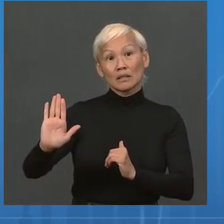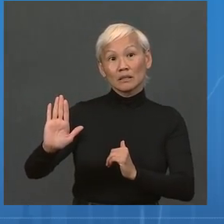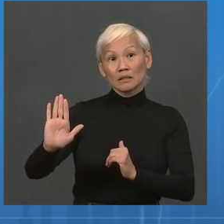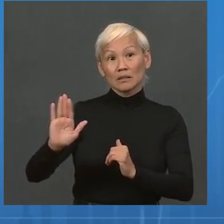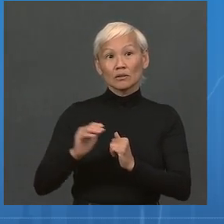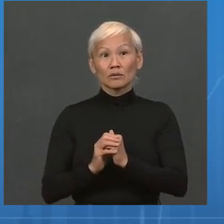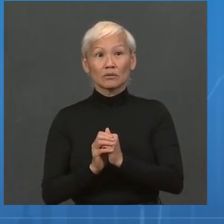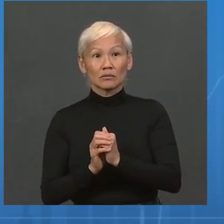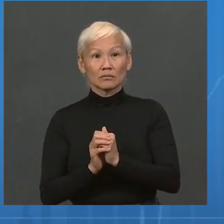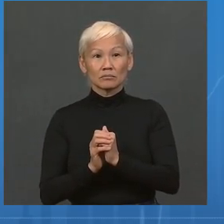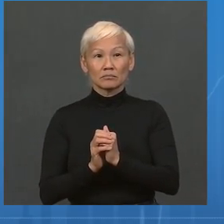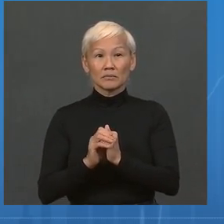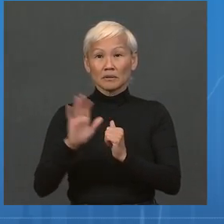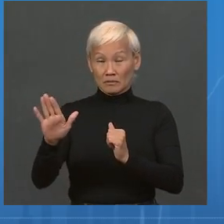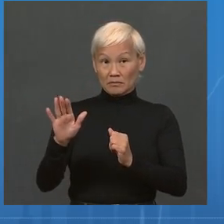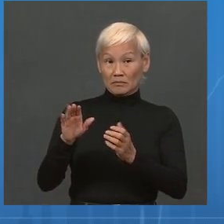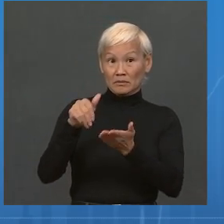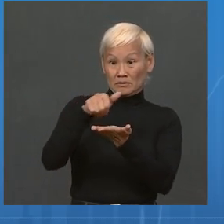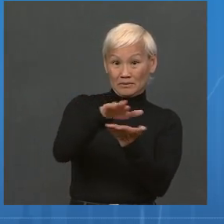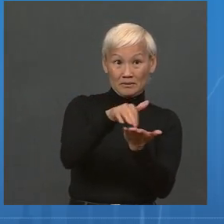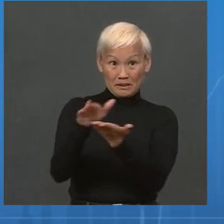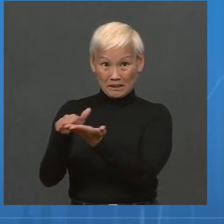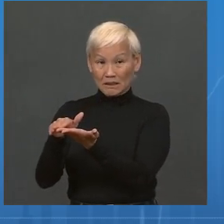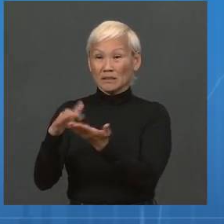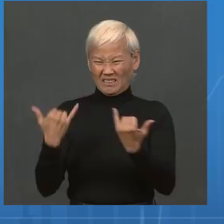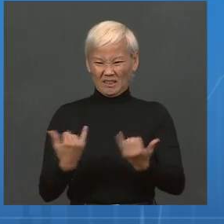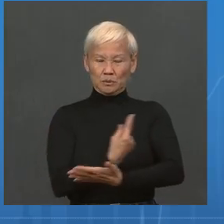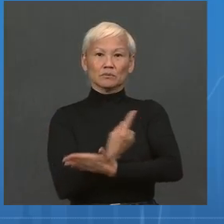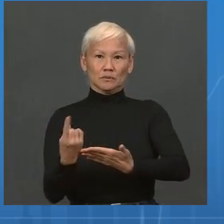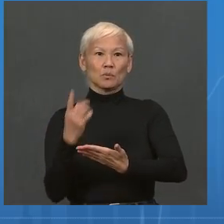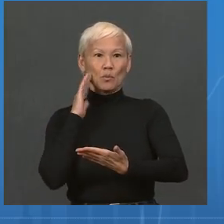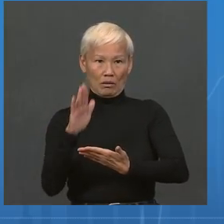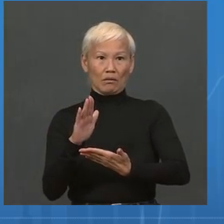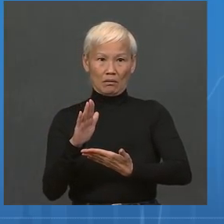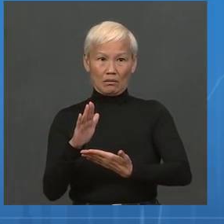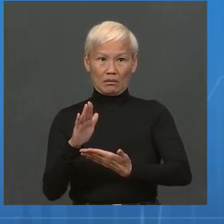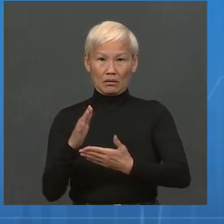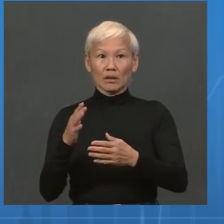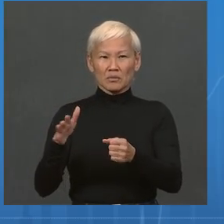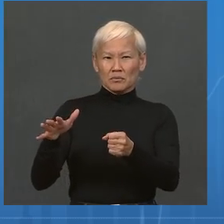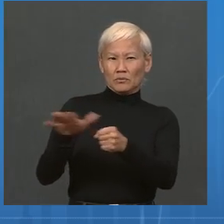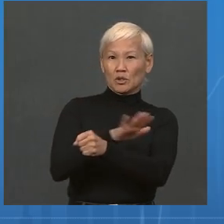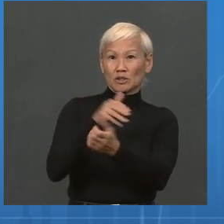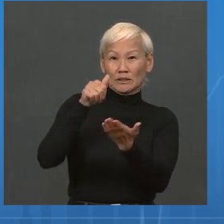started this week, with plans to scale up to full capacity starting the week of November 8th.